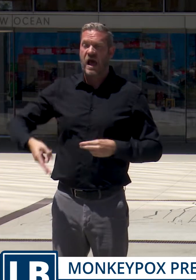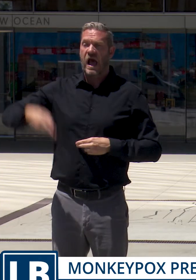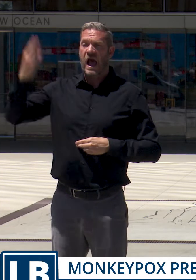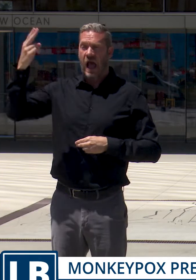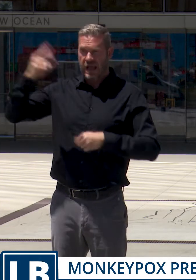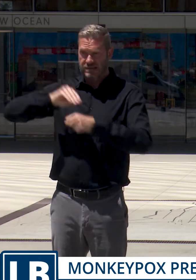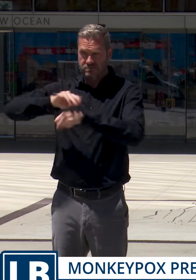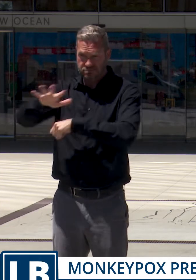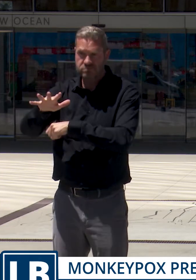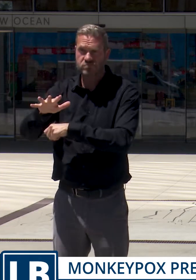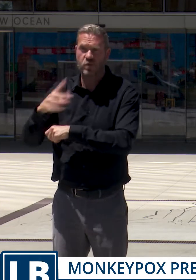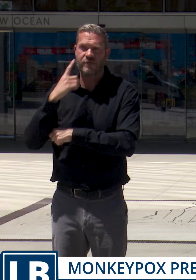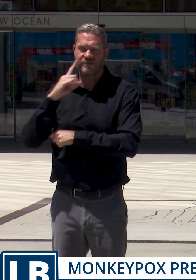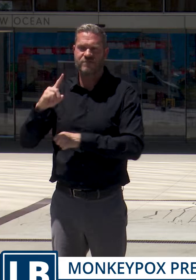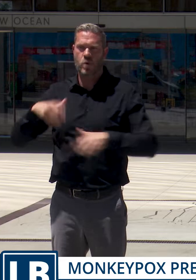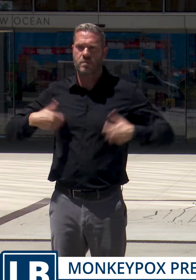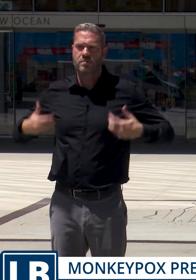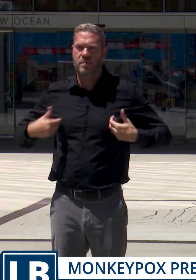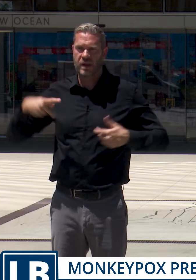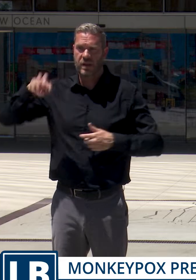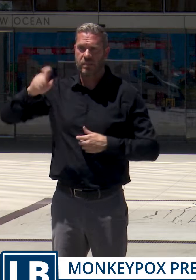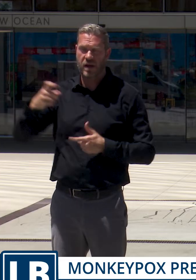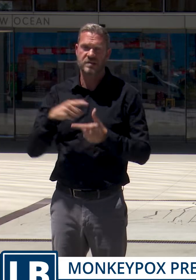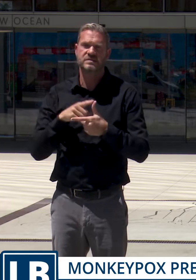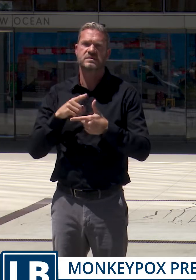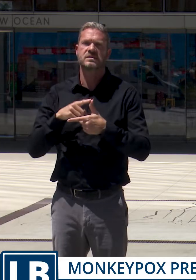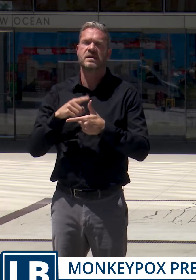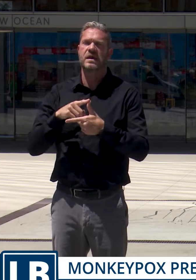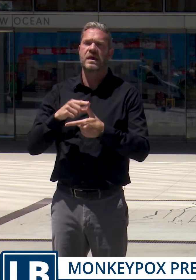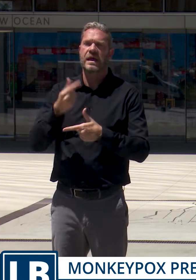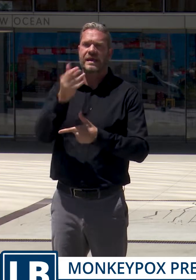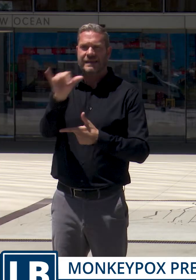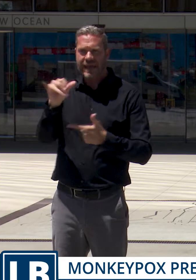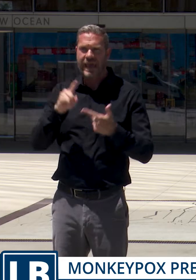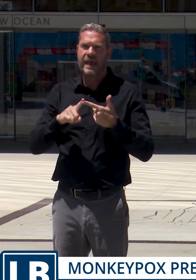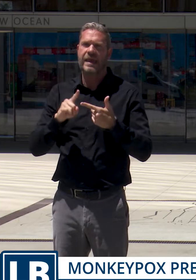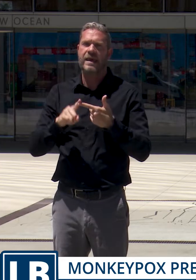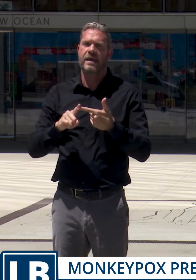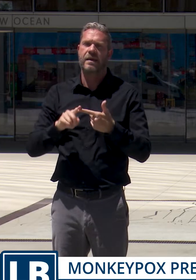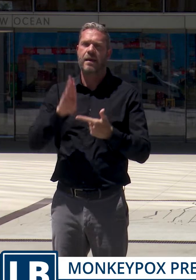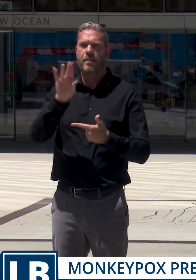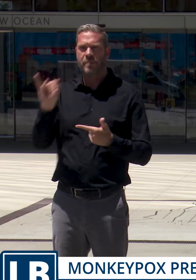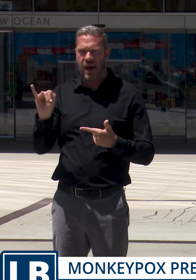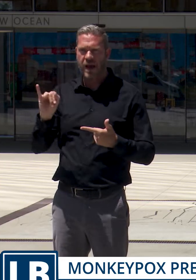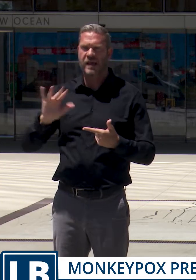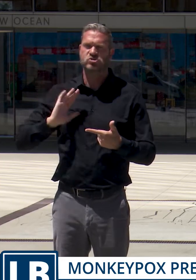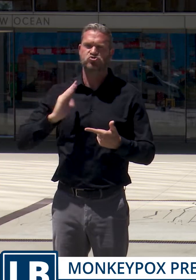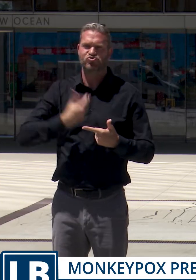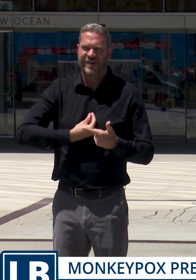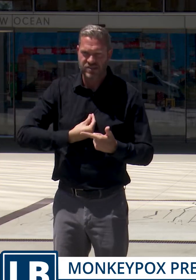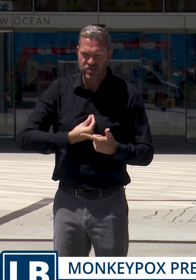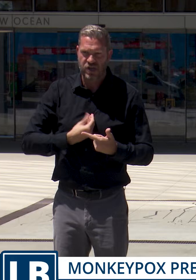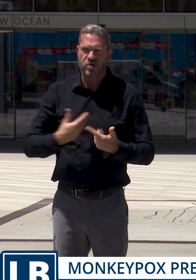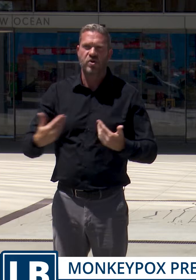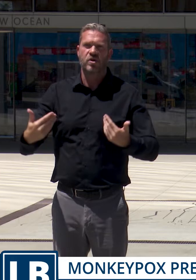bisexual men and transgender people who are on hiv pre-exposure prophylaxis otherwise known as prep